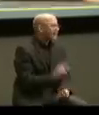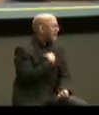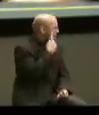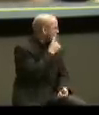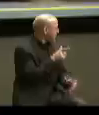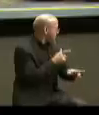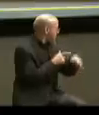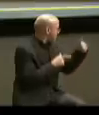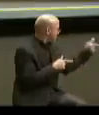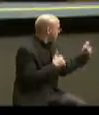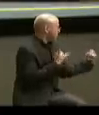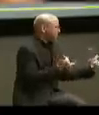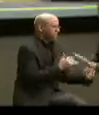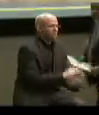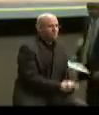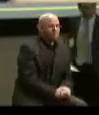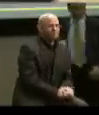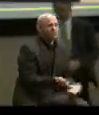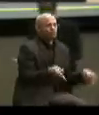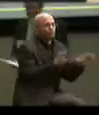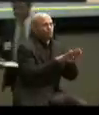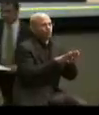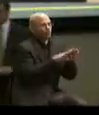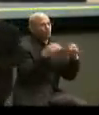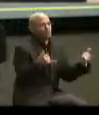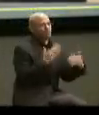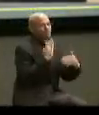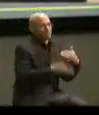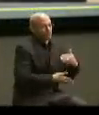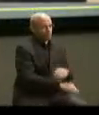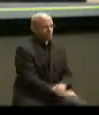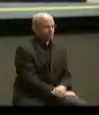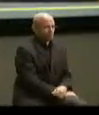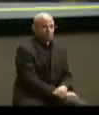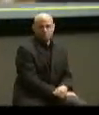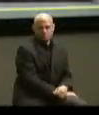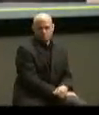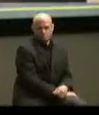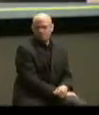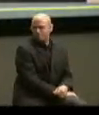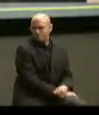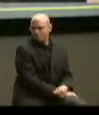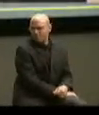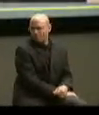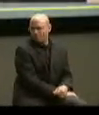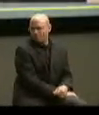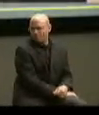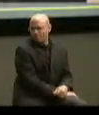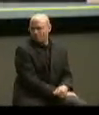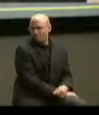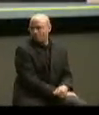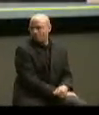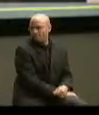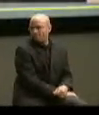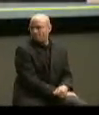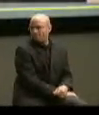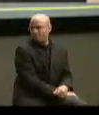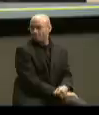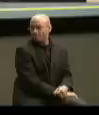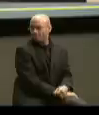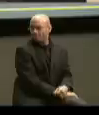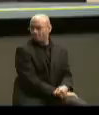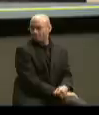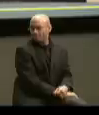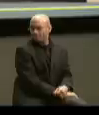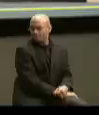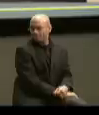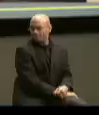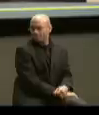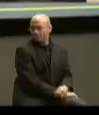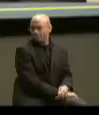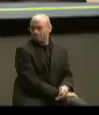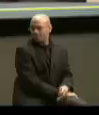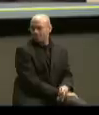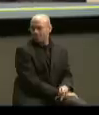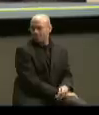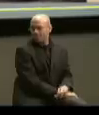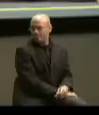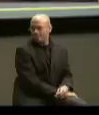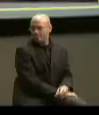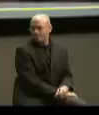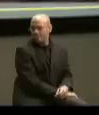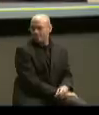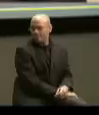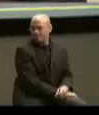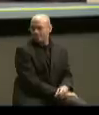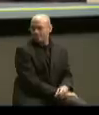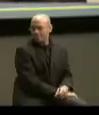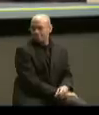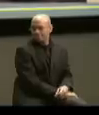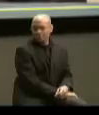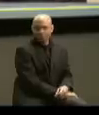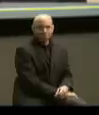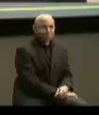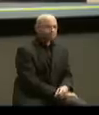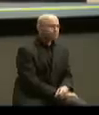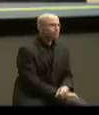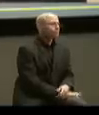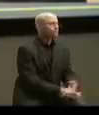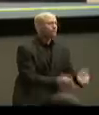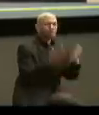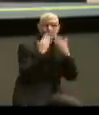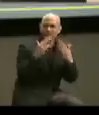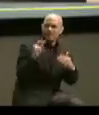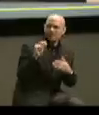I THINK I'LL HAND IT OVER FOR CLOSING COMMENTS.